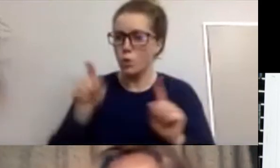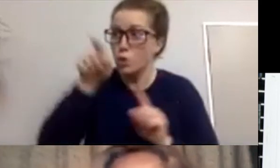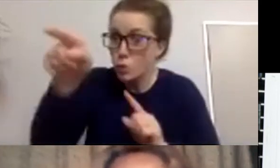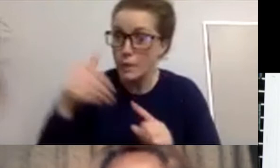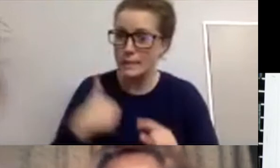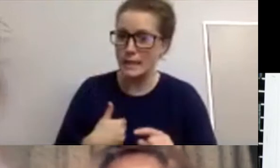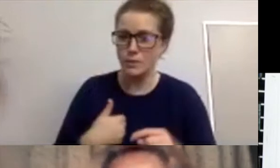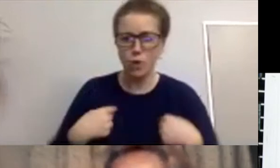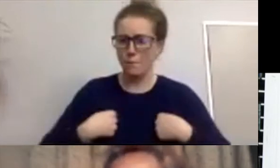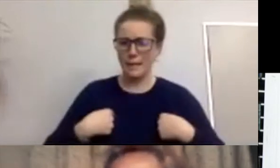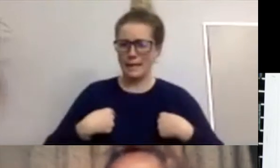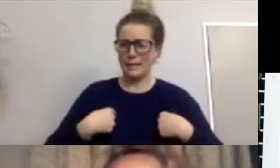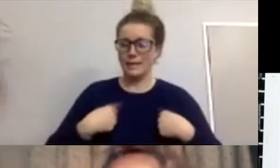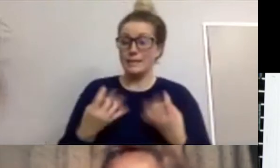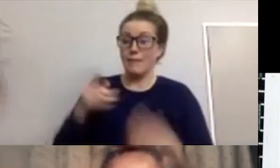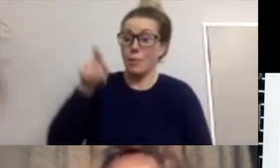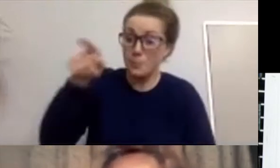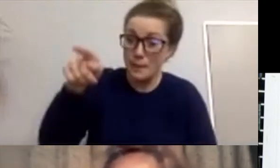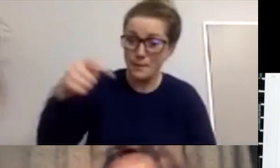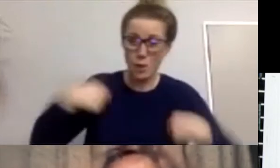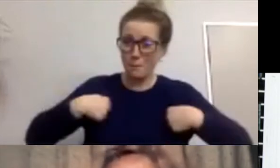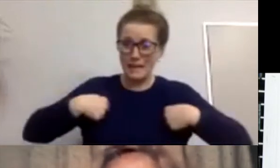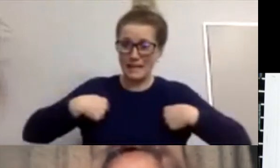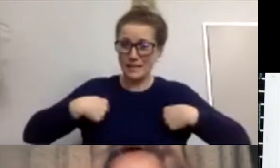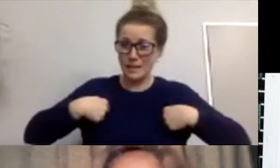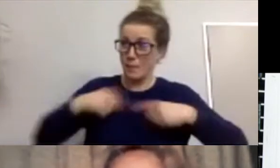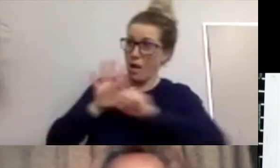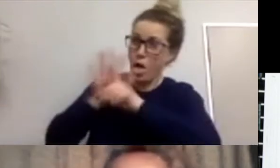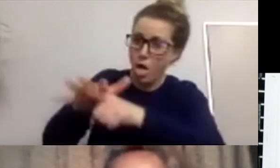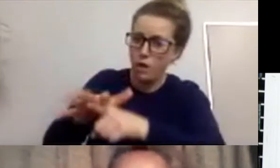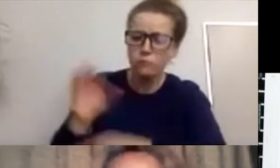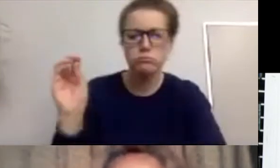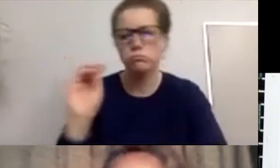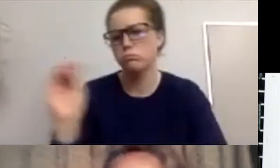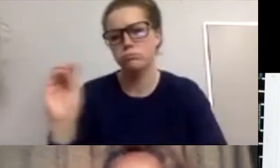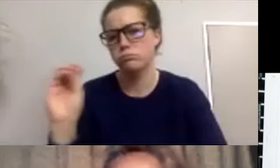Start from them, not you imposing it on them, it's not the right way to do it -